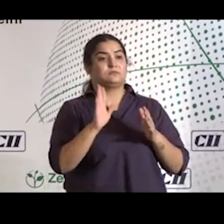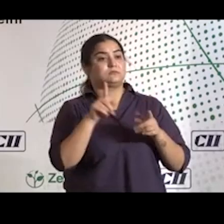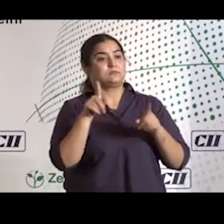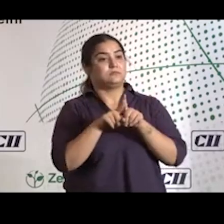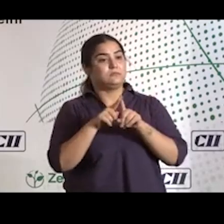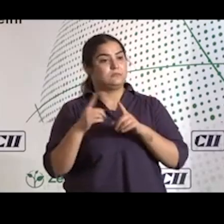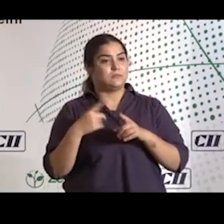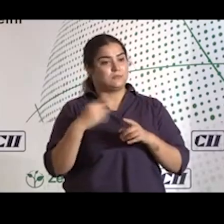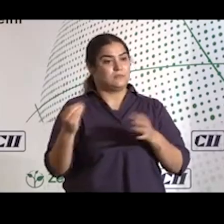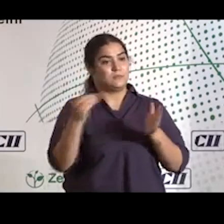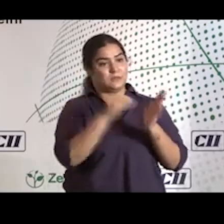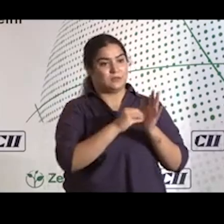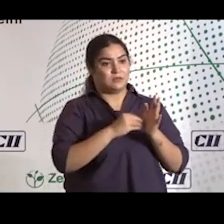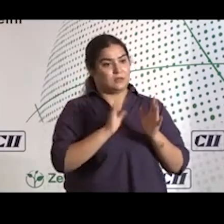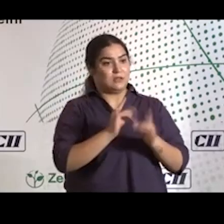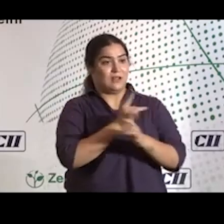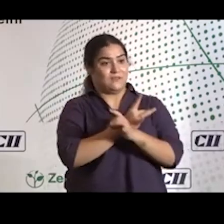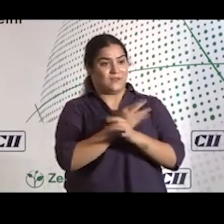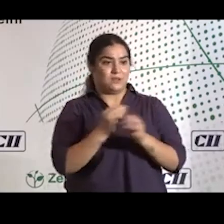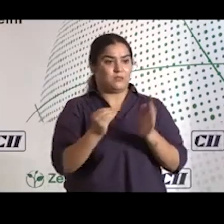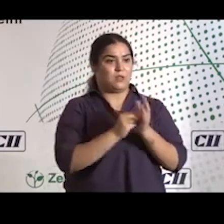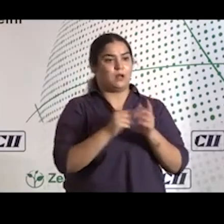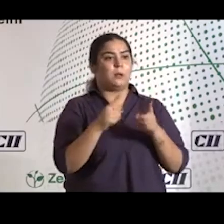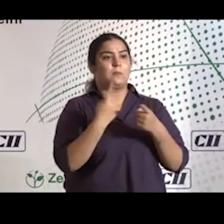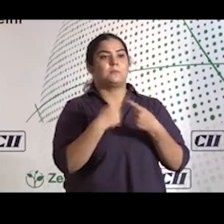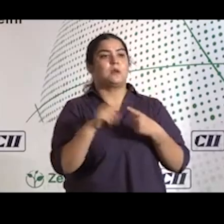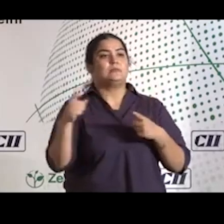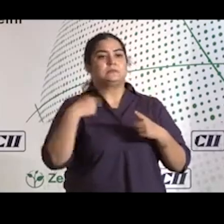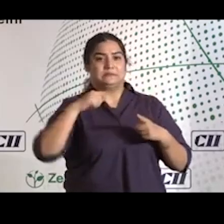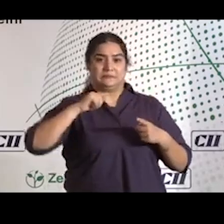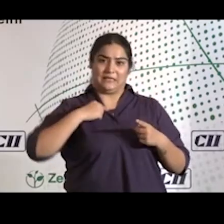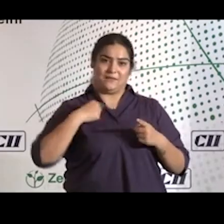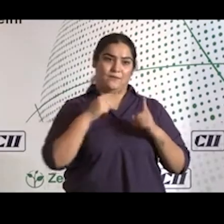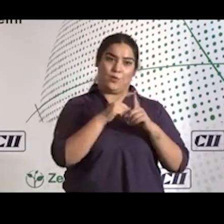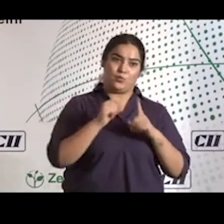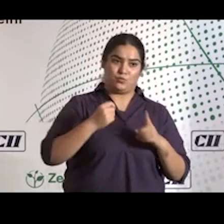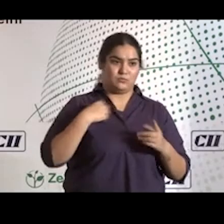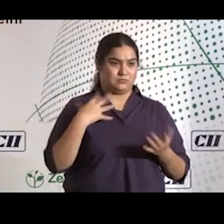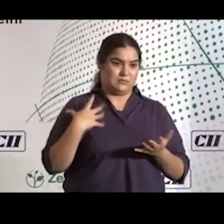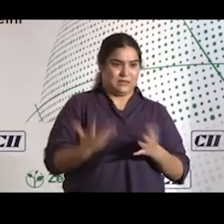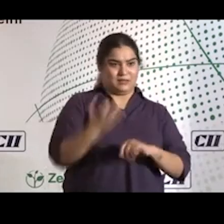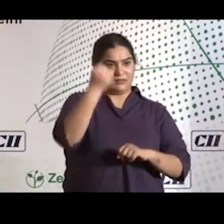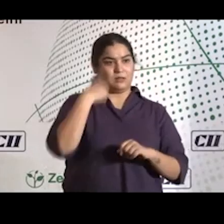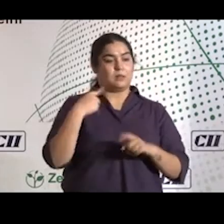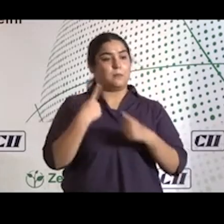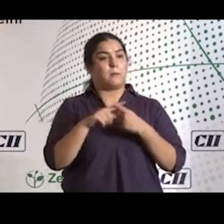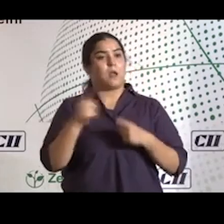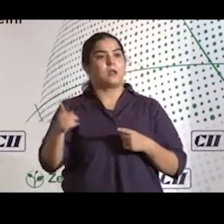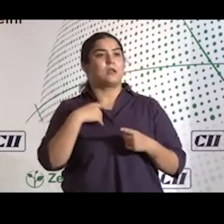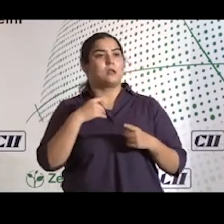work, any kind of we that we take in our life or in our profession.